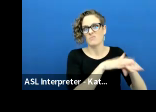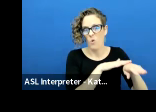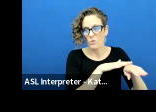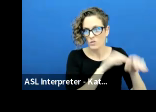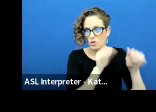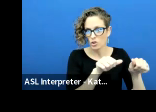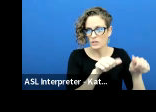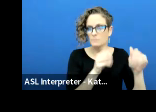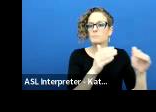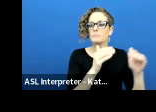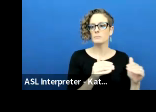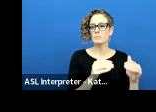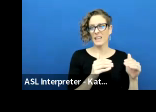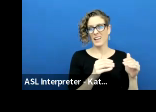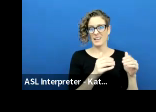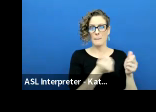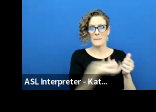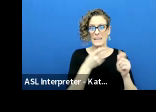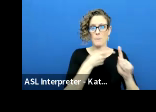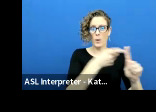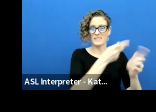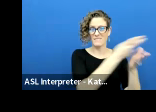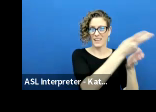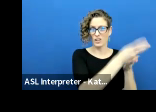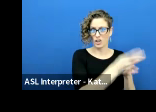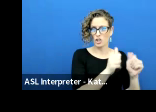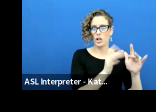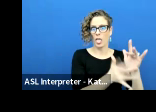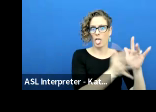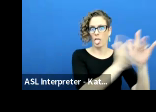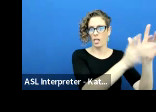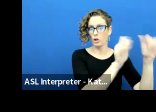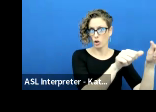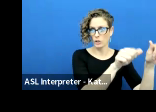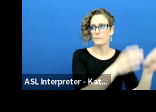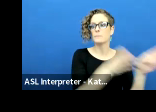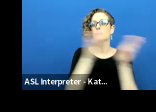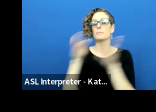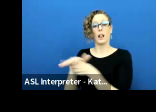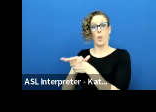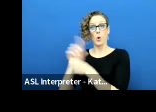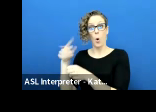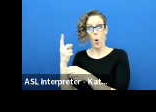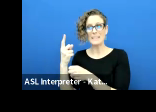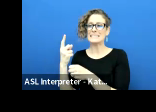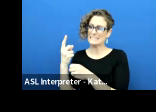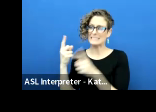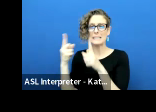right local only is can be a lot more complex to get going but you're not prone to any of the